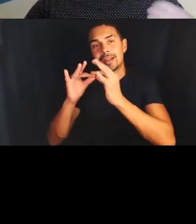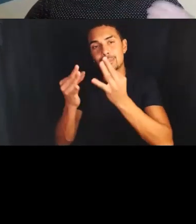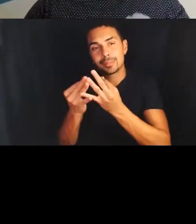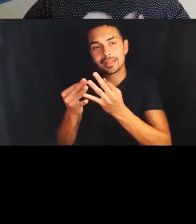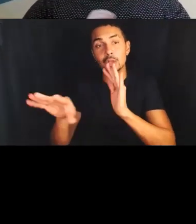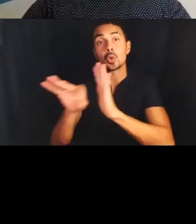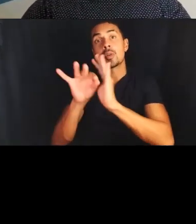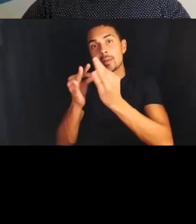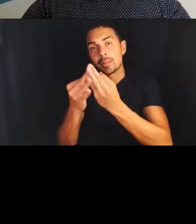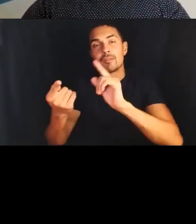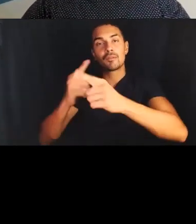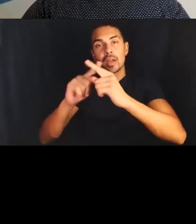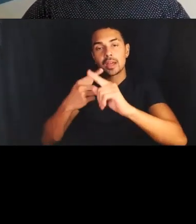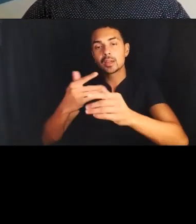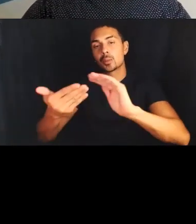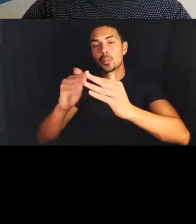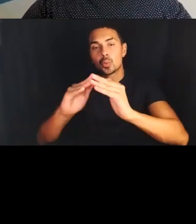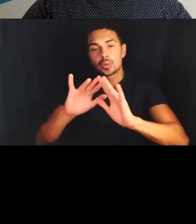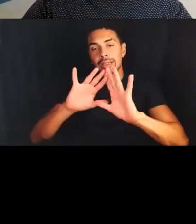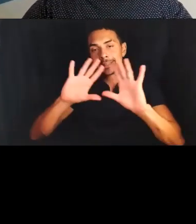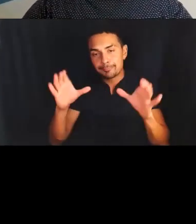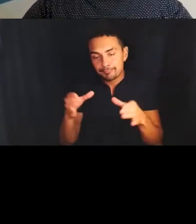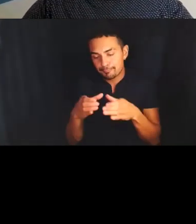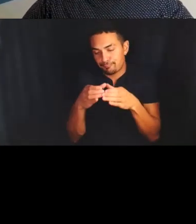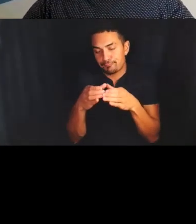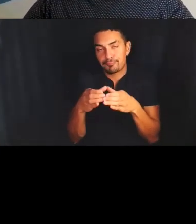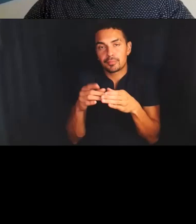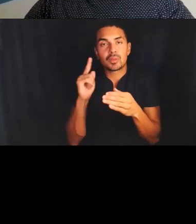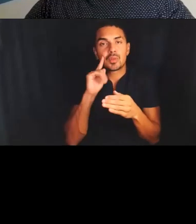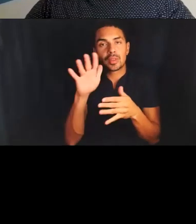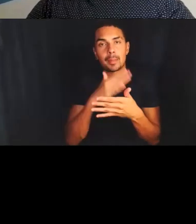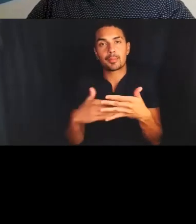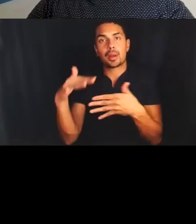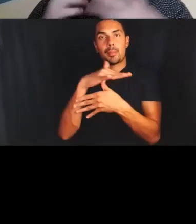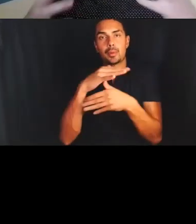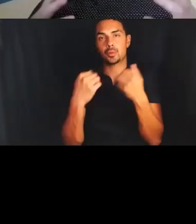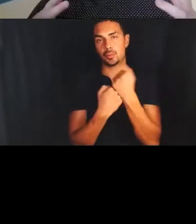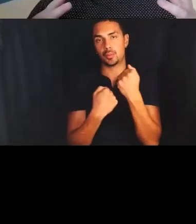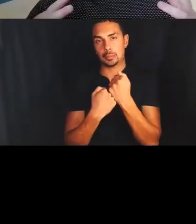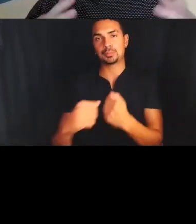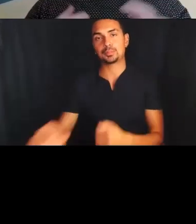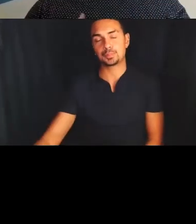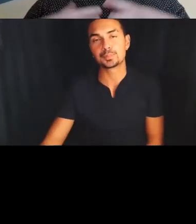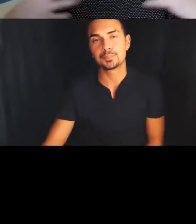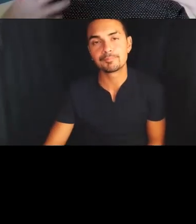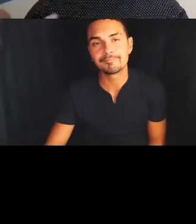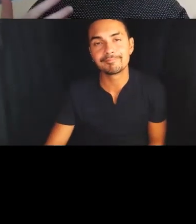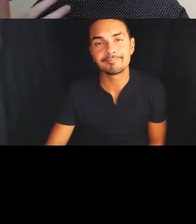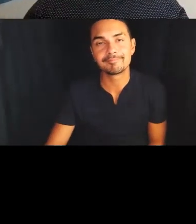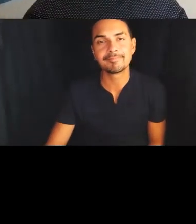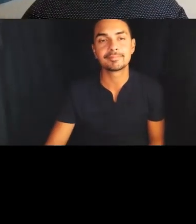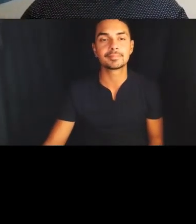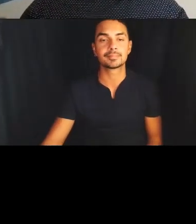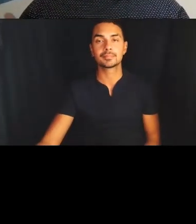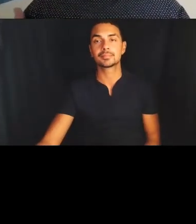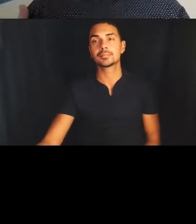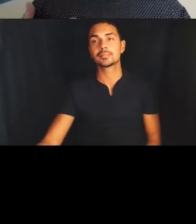and community members for their primary supports. So our first big finding is just turning to each other.